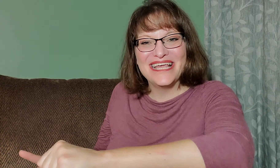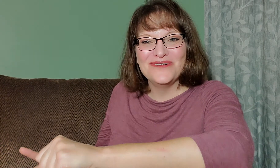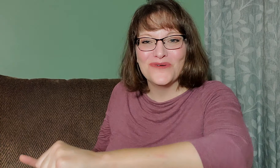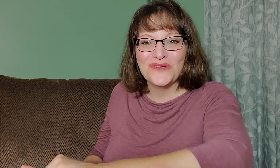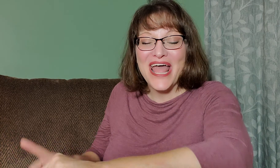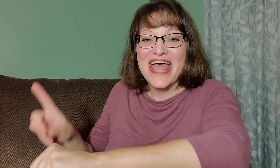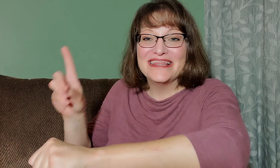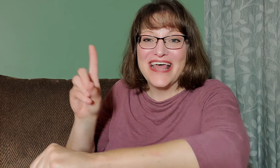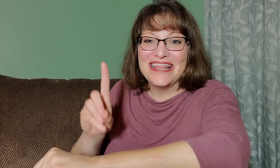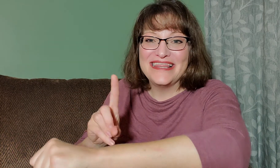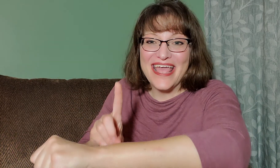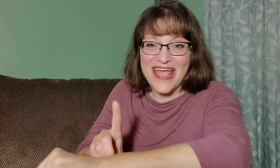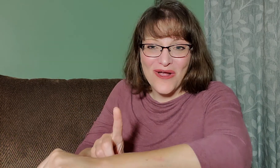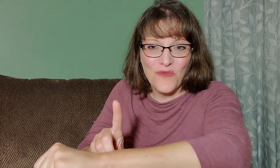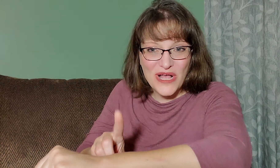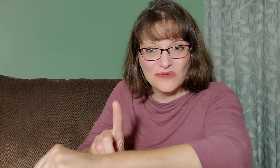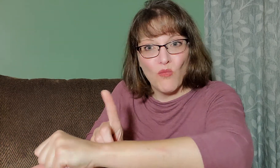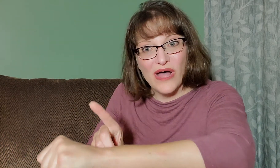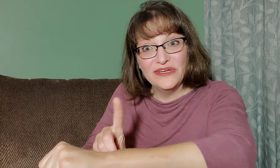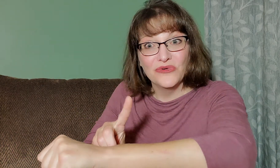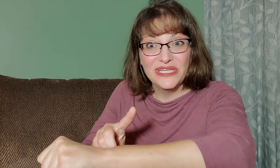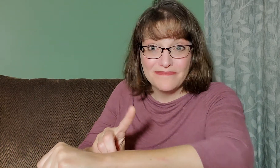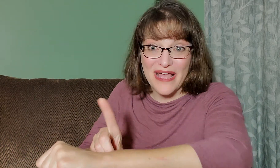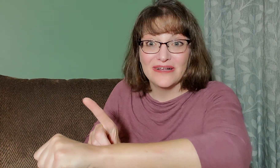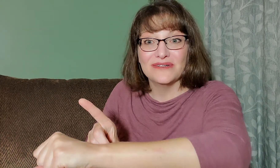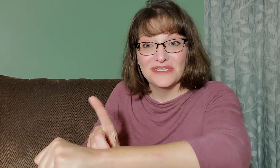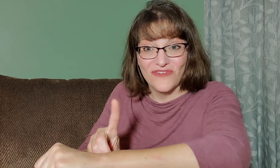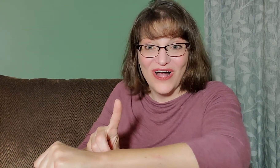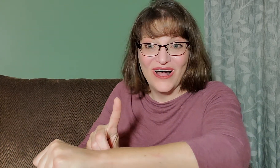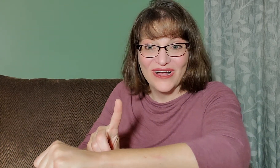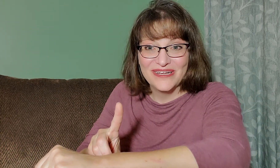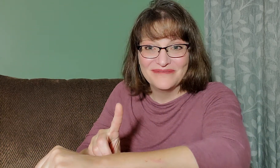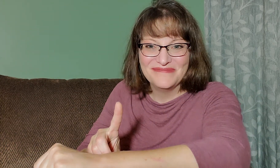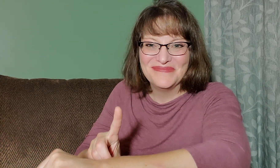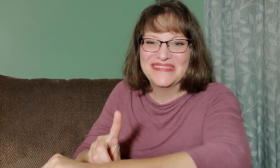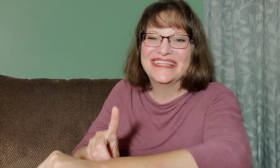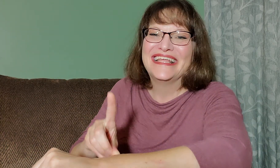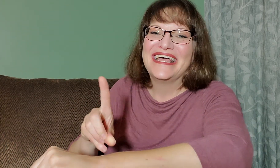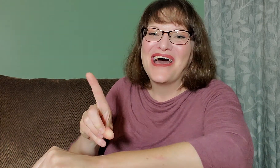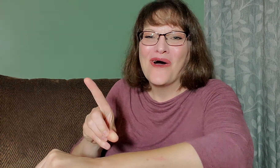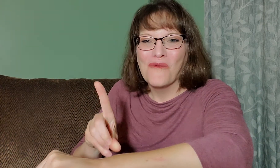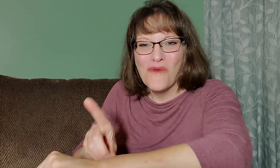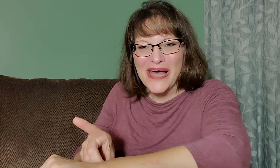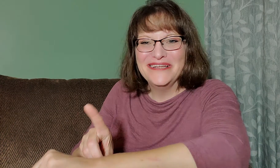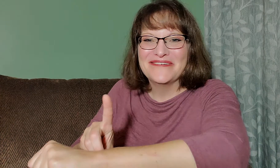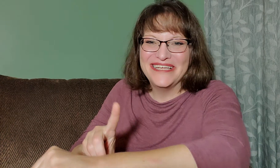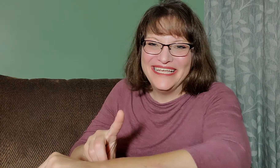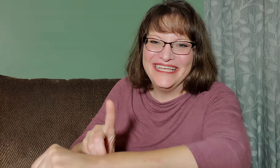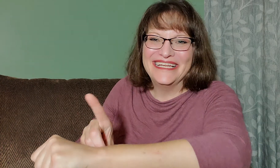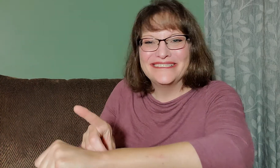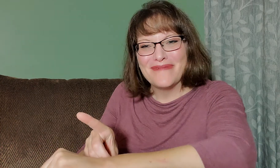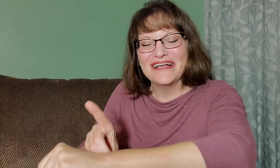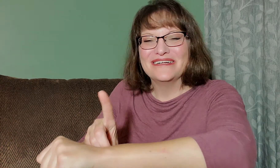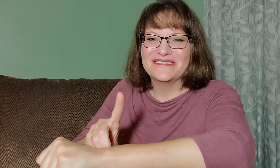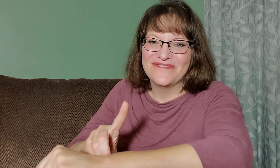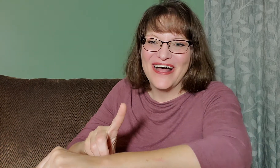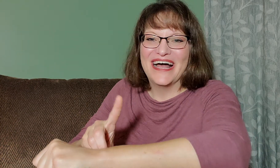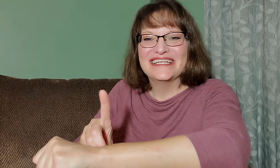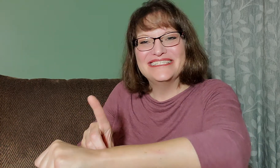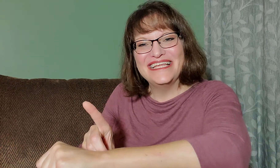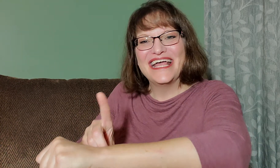and cool. Then there was 1 green speckled frog. 1 green and speckled frog, sitting on